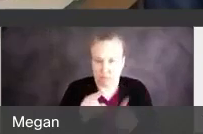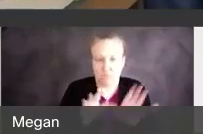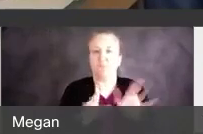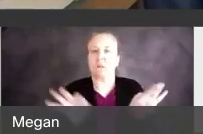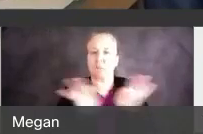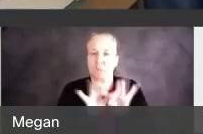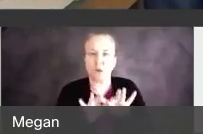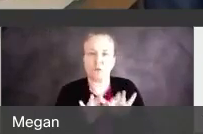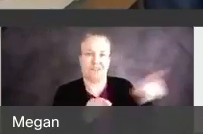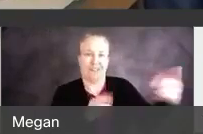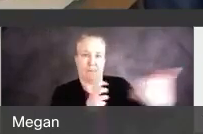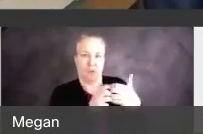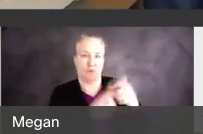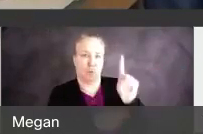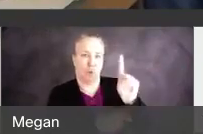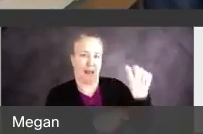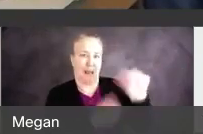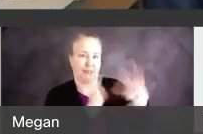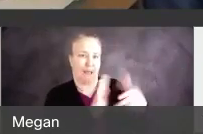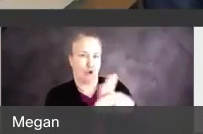[Reporter] Okay. All right, thank you very much.